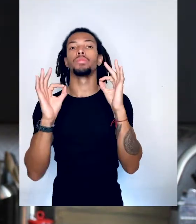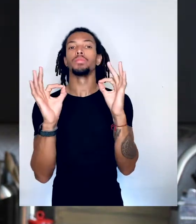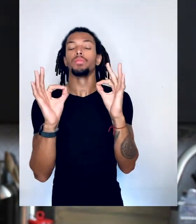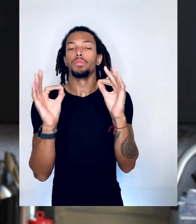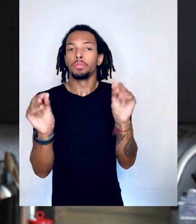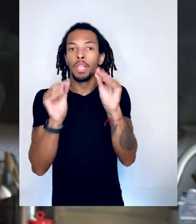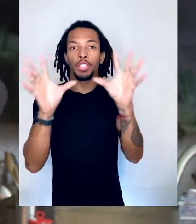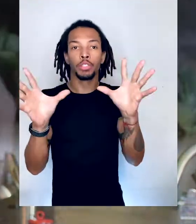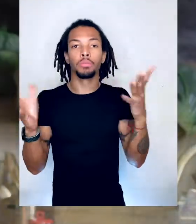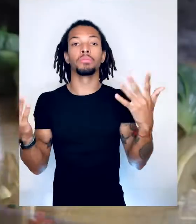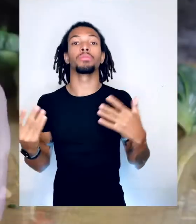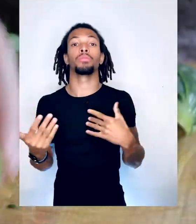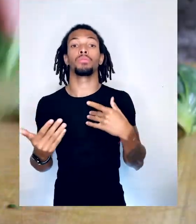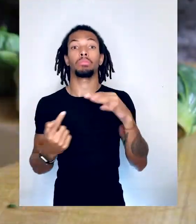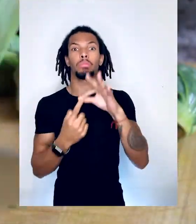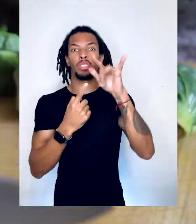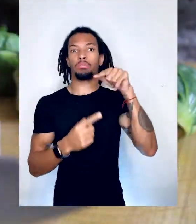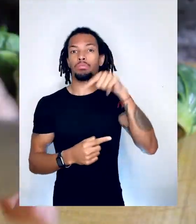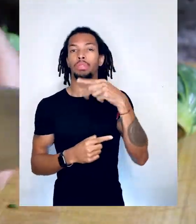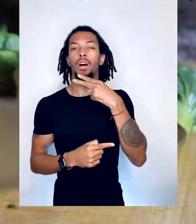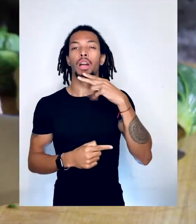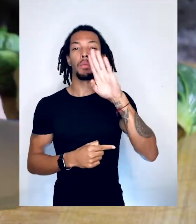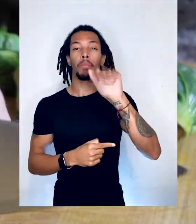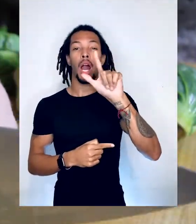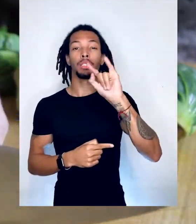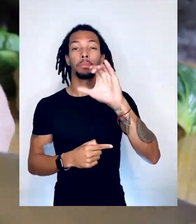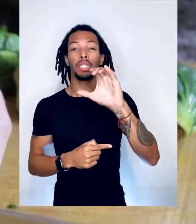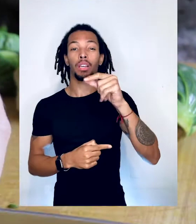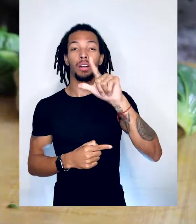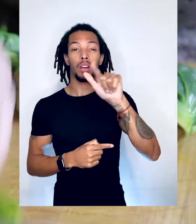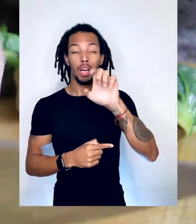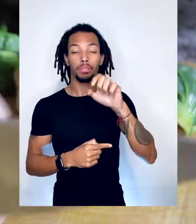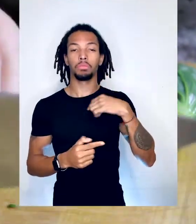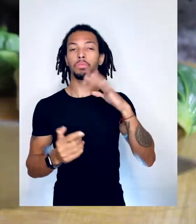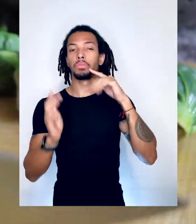magic, especially with this honey balsamic glaze that I'm going to show you how to make later.